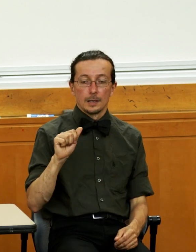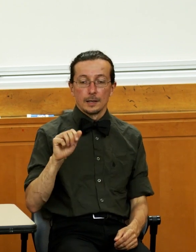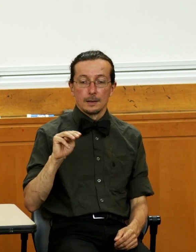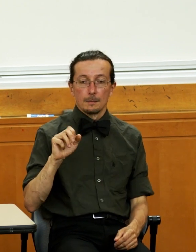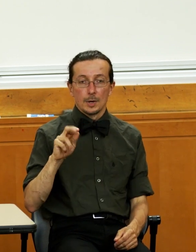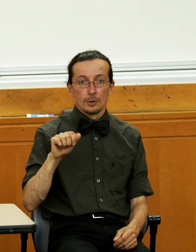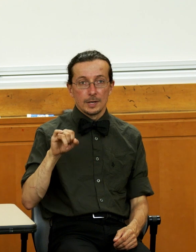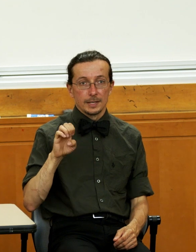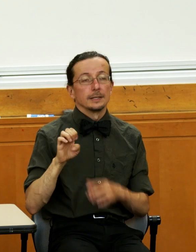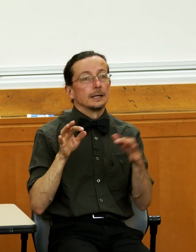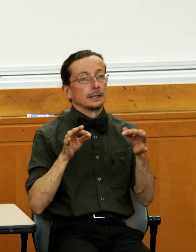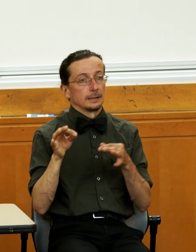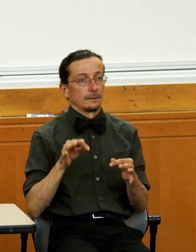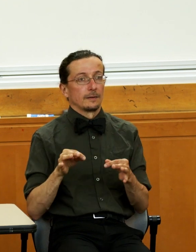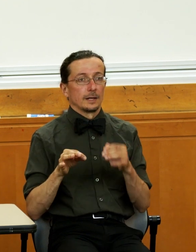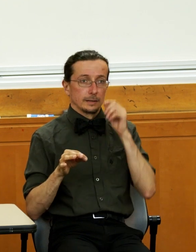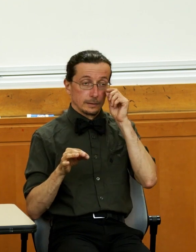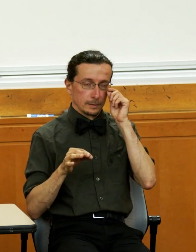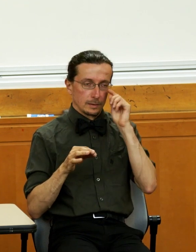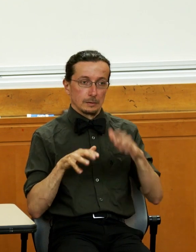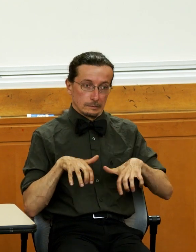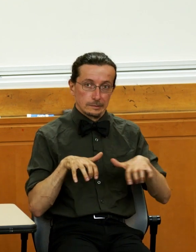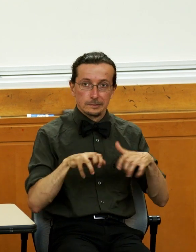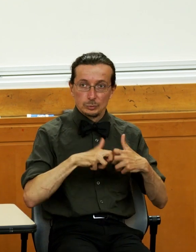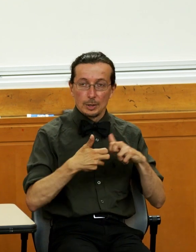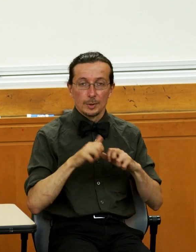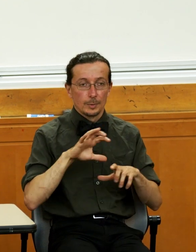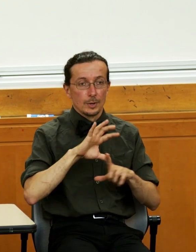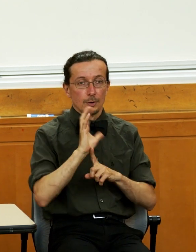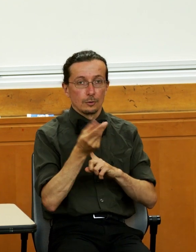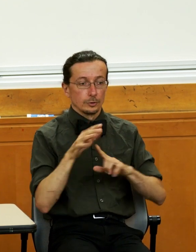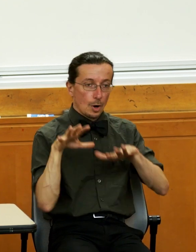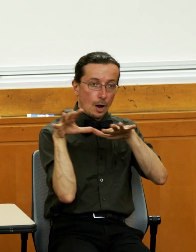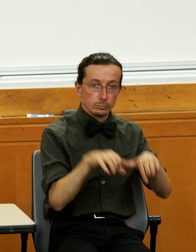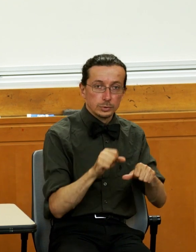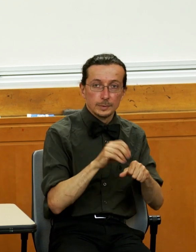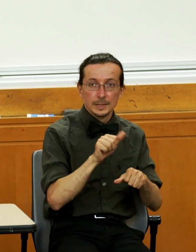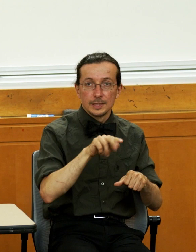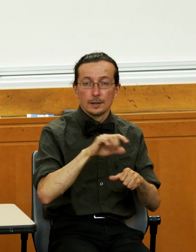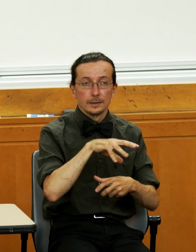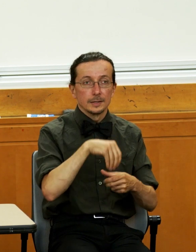defines the rampant problem of cultural appropriation in the arts as including, one,